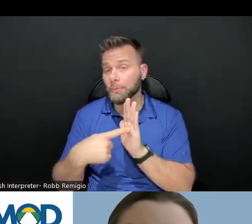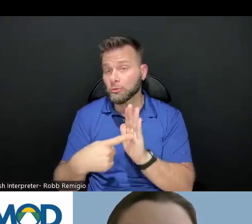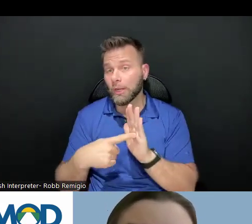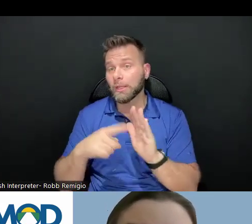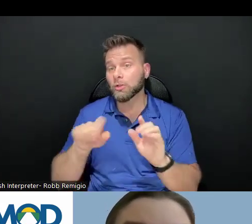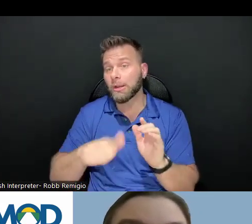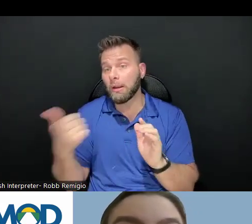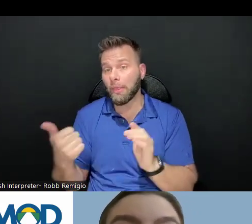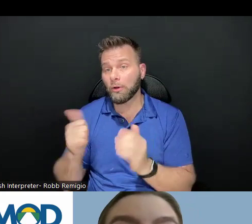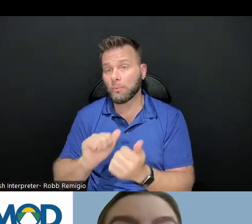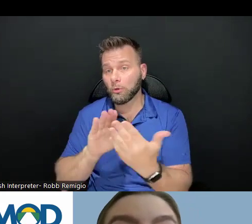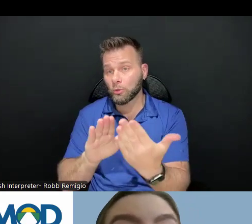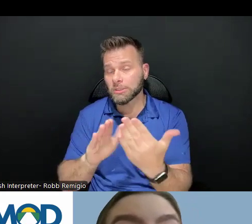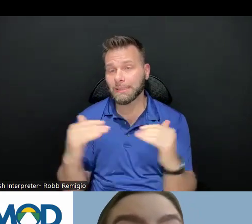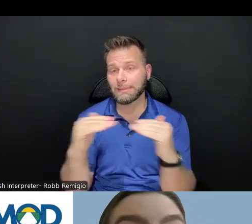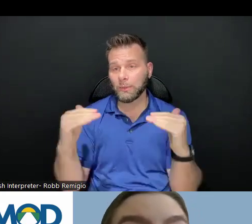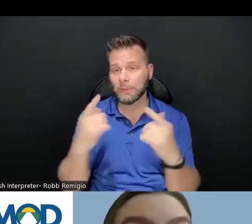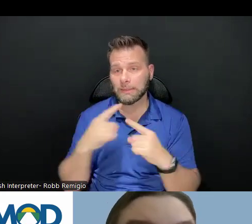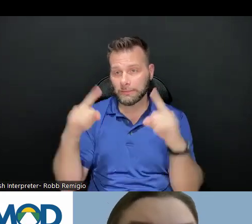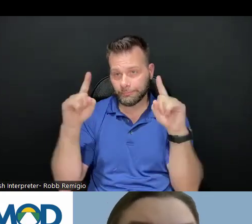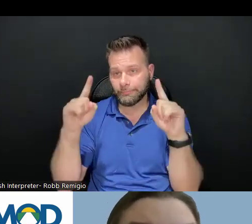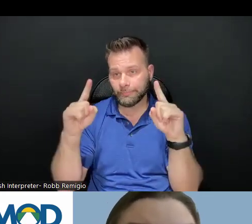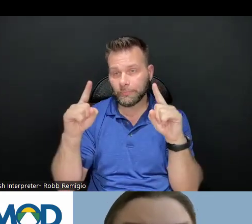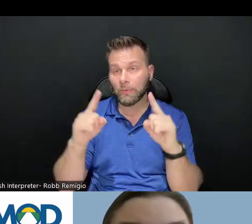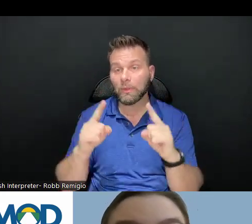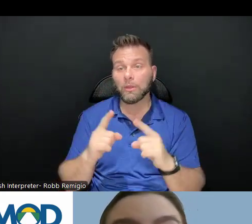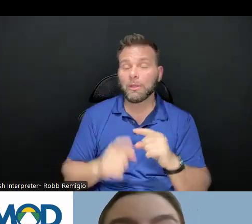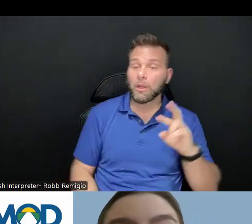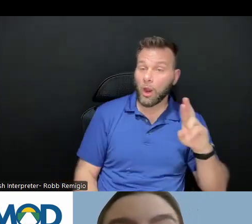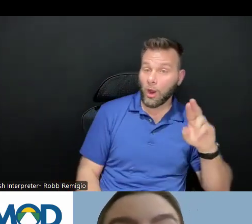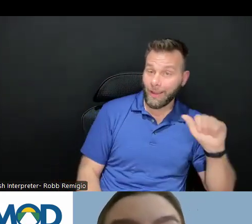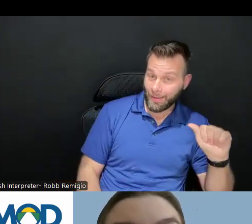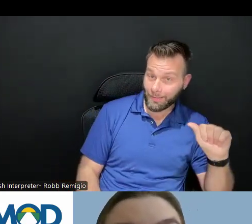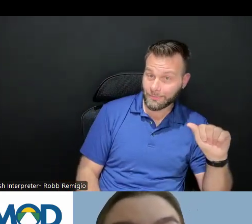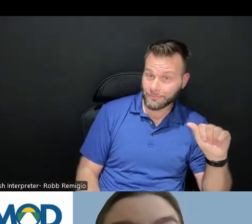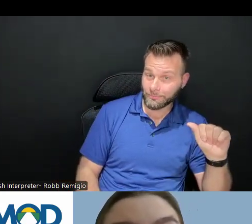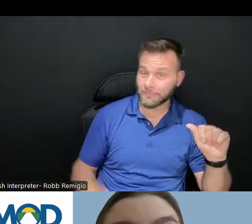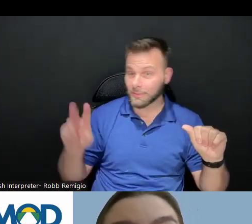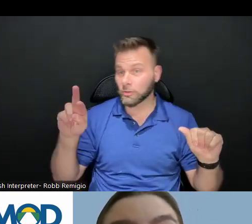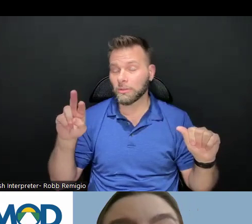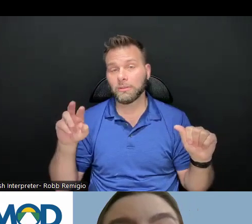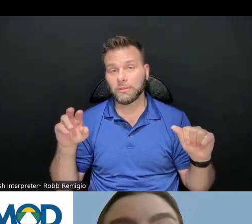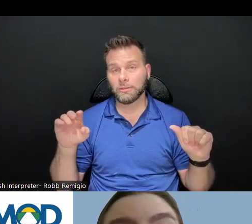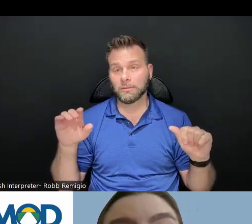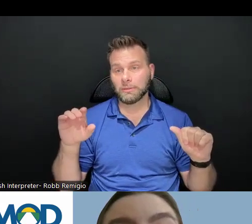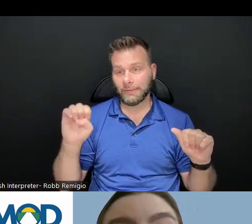there's an alternative solution that is equally effective. With reasonable accommodations, instead you are